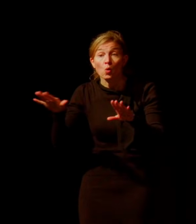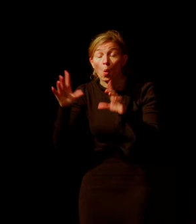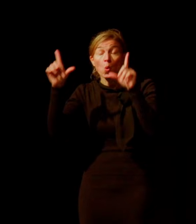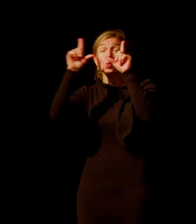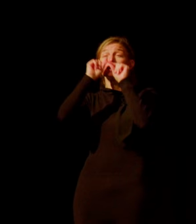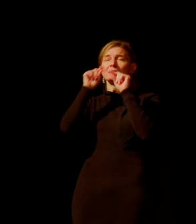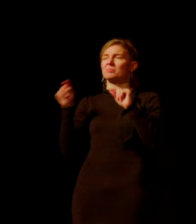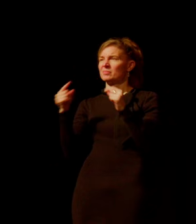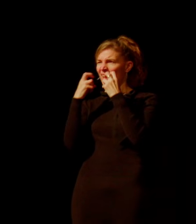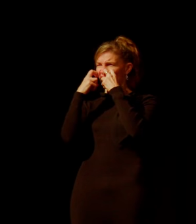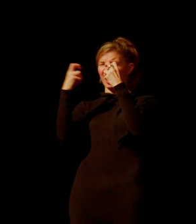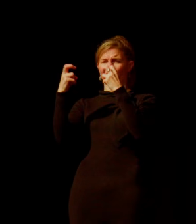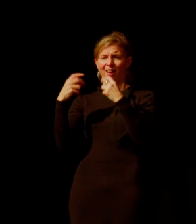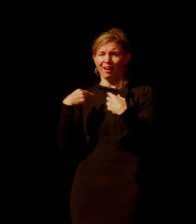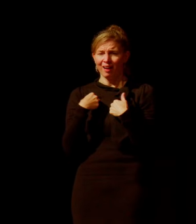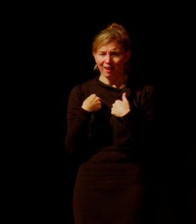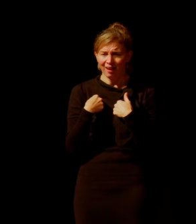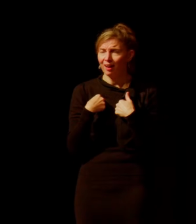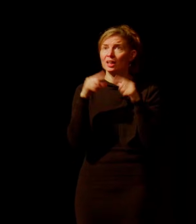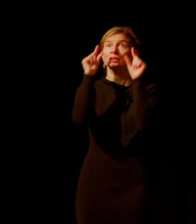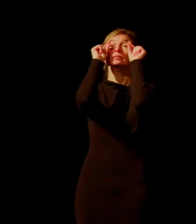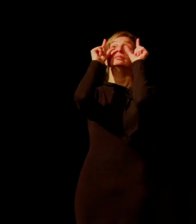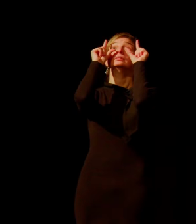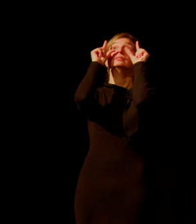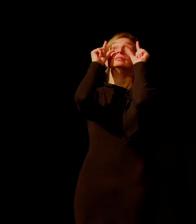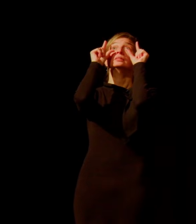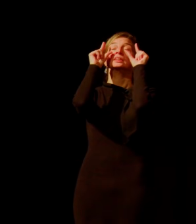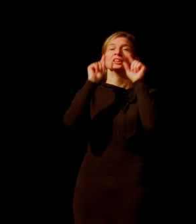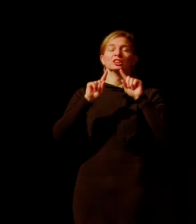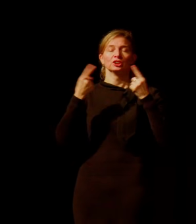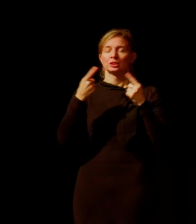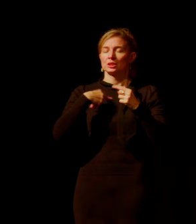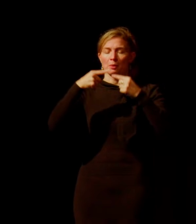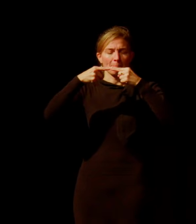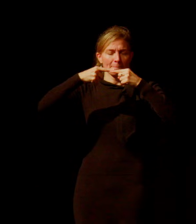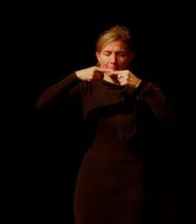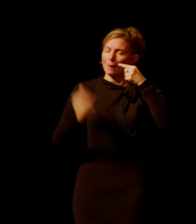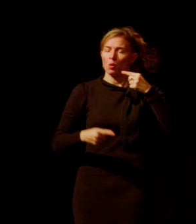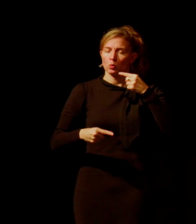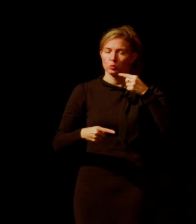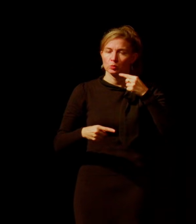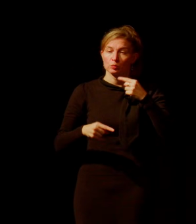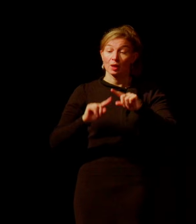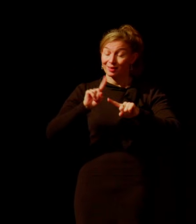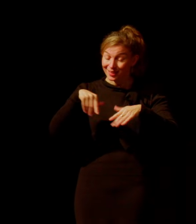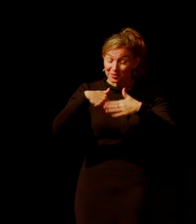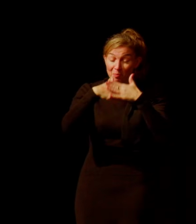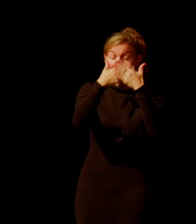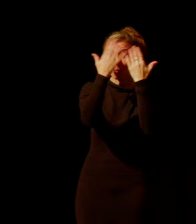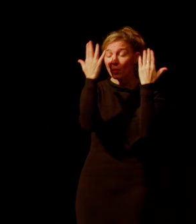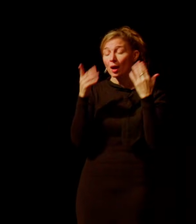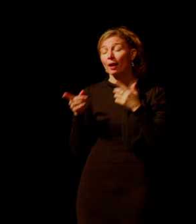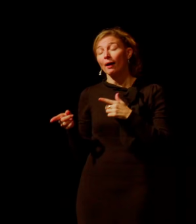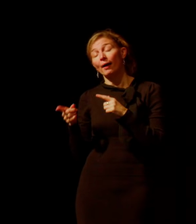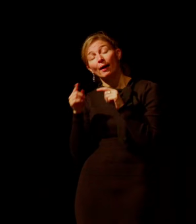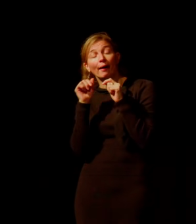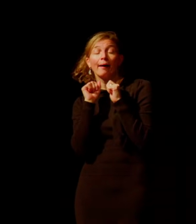So I had no sleep, and I just snapped. The next morning, when he was slowly more waking up,